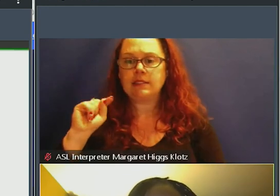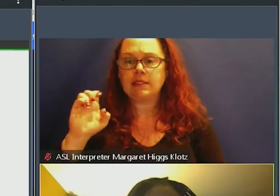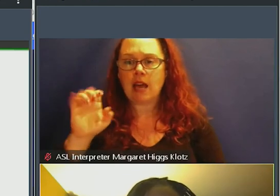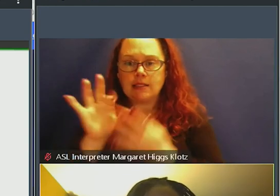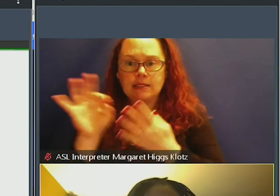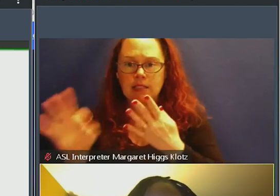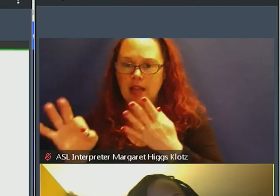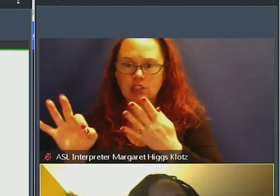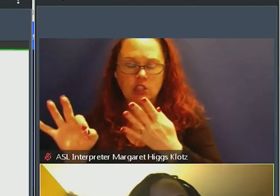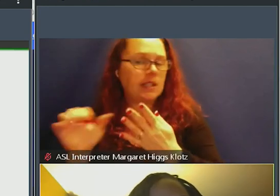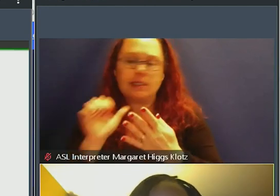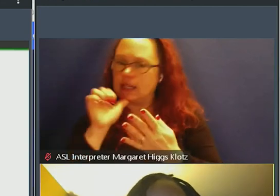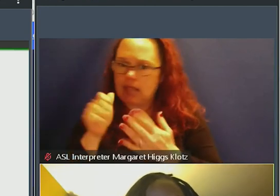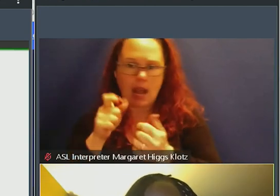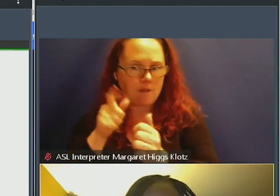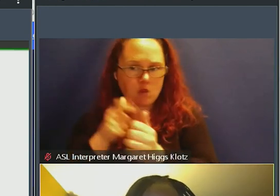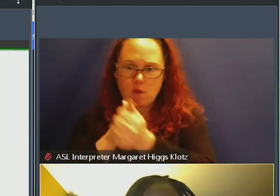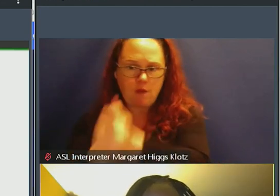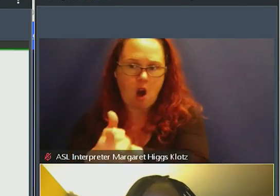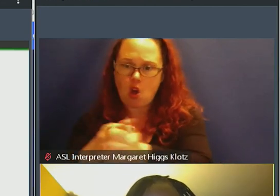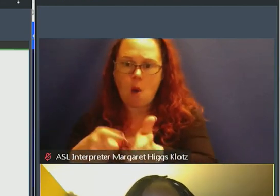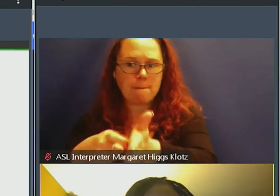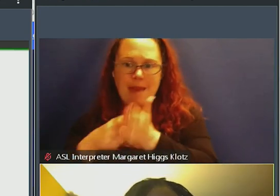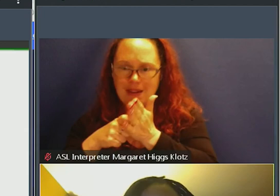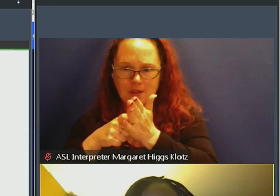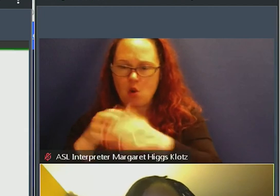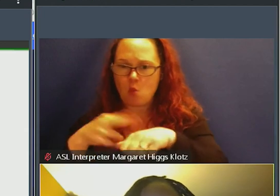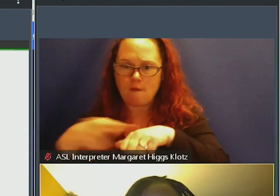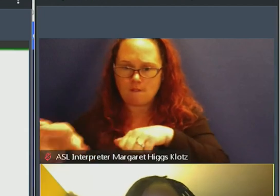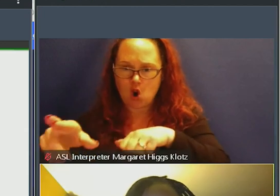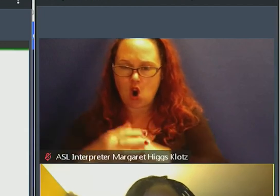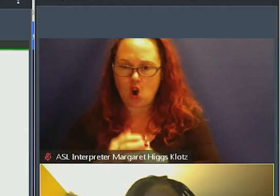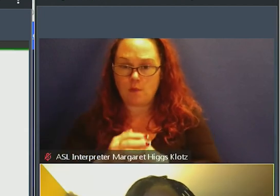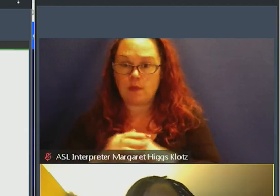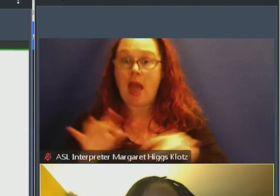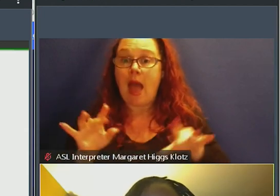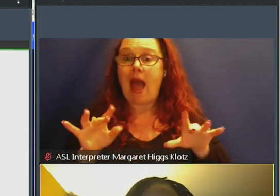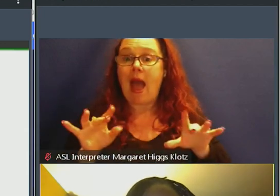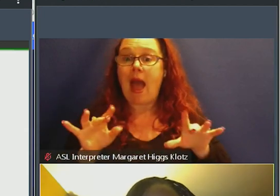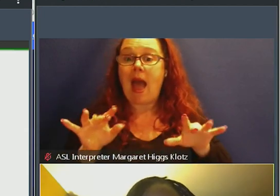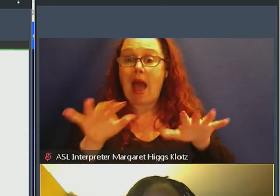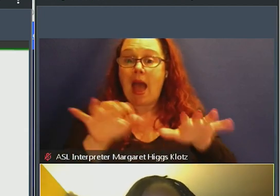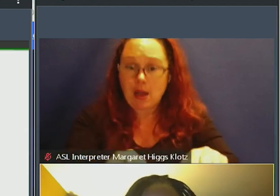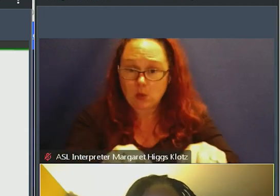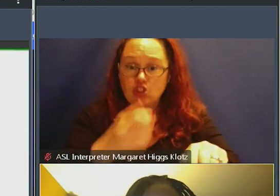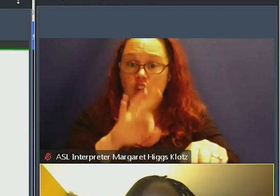referral. Acquisition of land is subject to mandatory referral, not site selection.